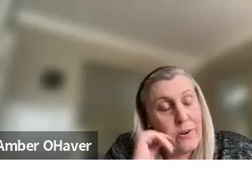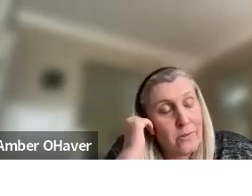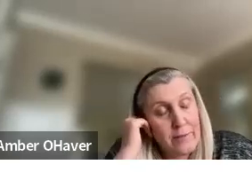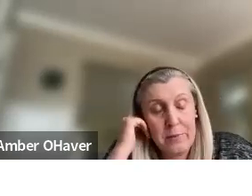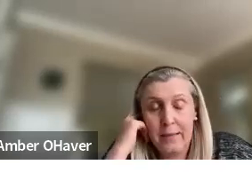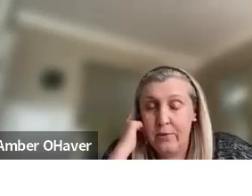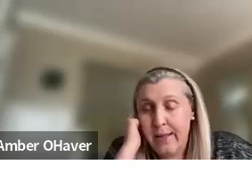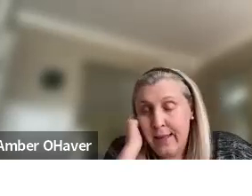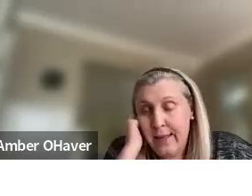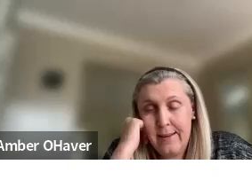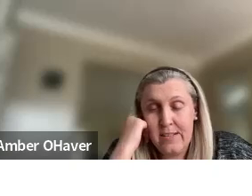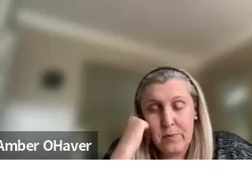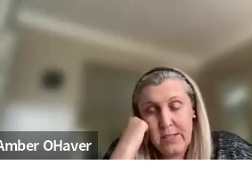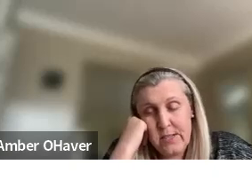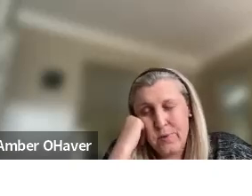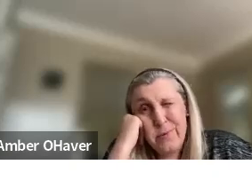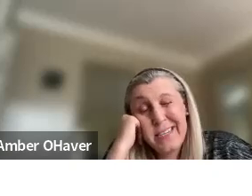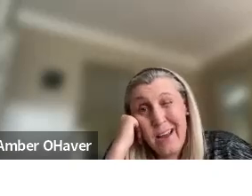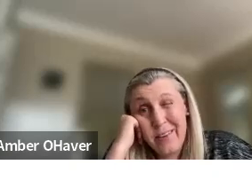I will just comment that the compliance date has been pushed back many, many, many times not only because of the pandemic, but also change in admin dmin administration from Obama to others. And at the Federal Government level, and it is really just sort of rectangular.